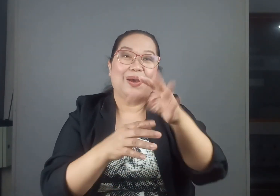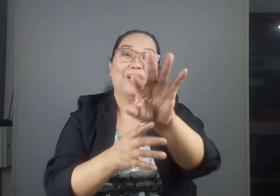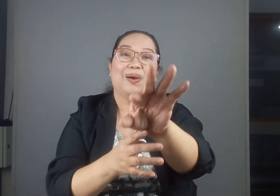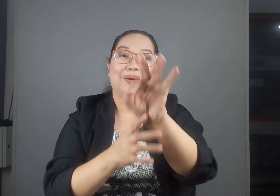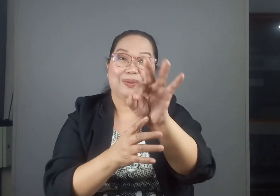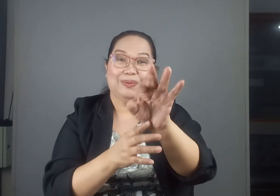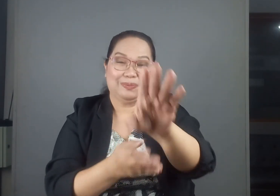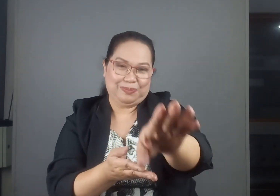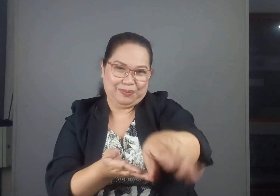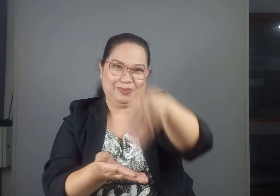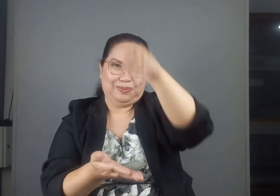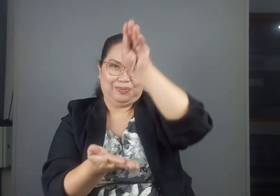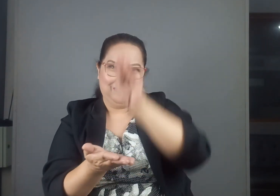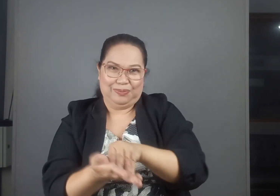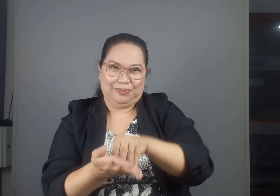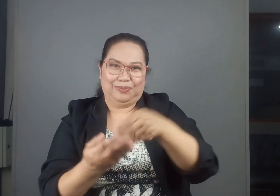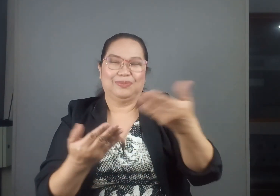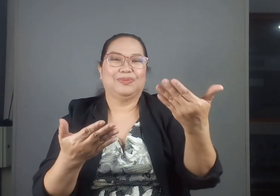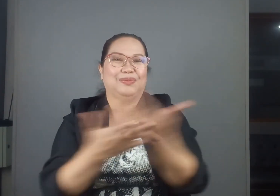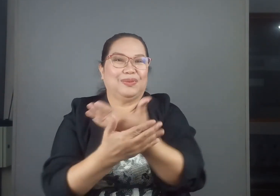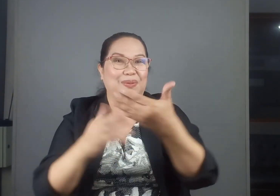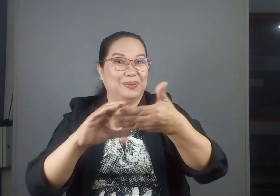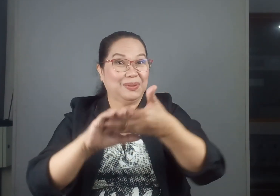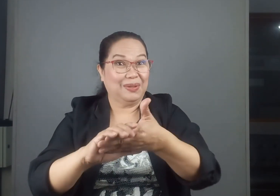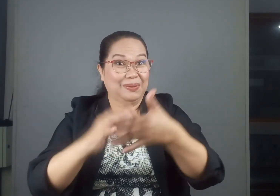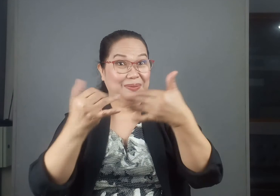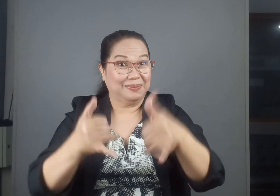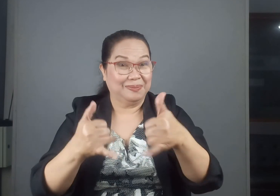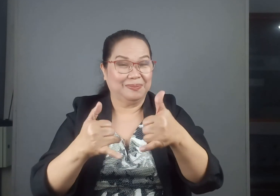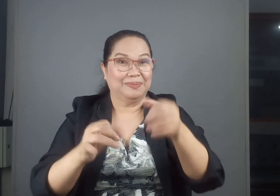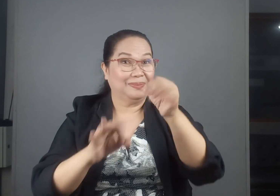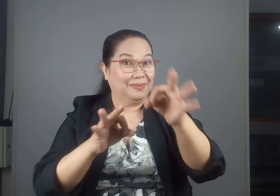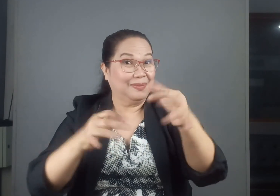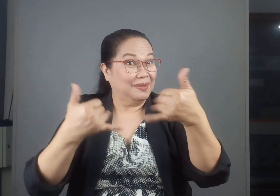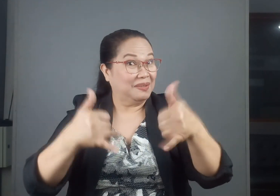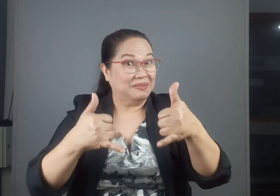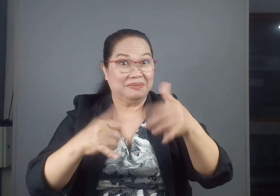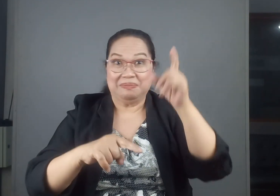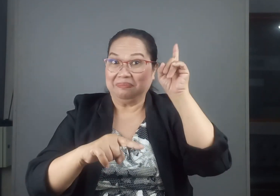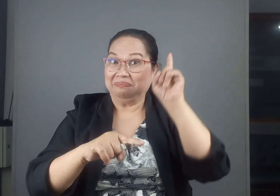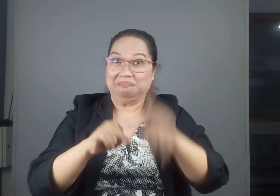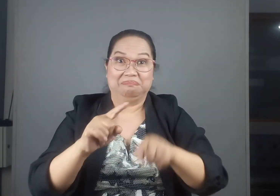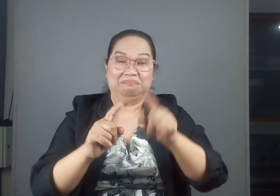the deck to replace the ones they have just played. If a player cannot form a valid sentence